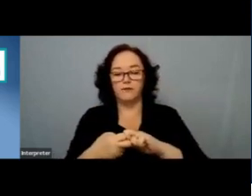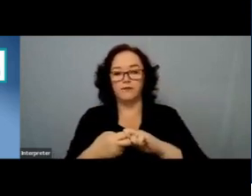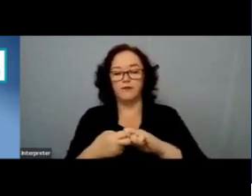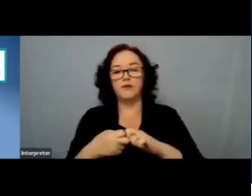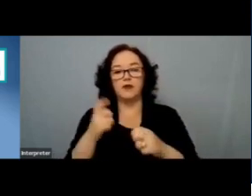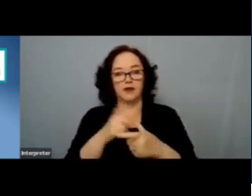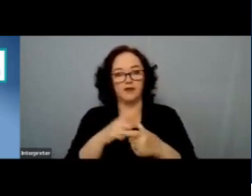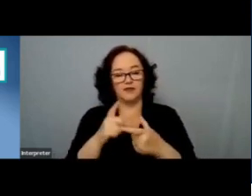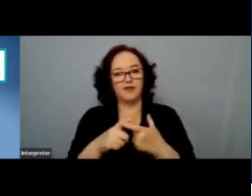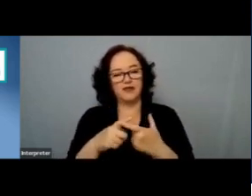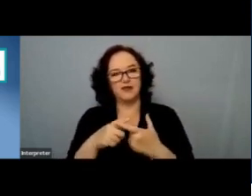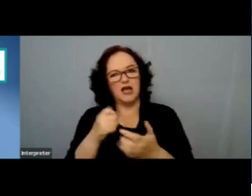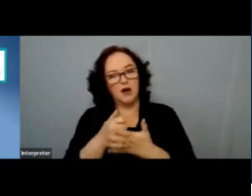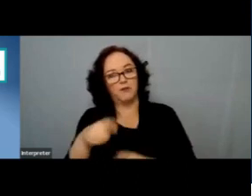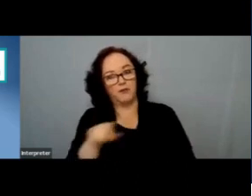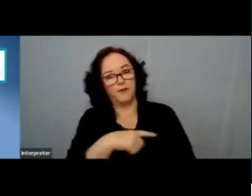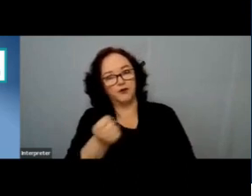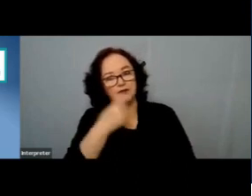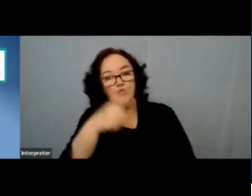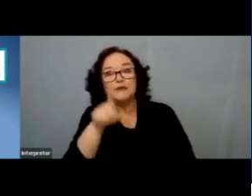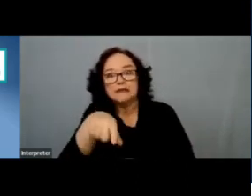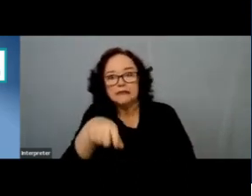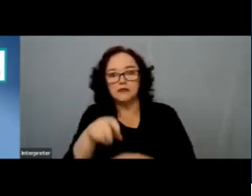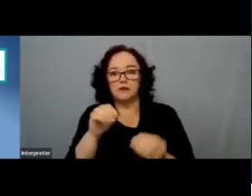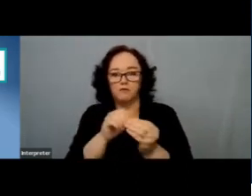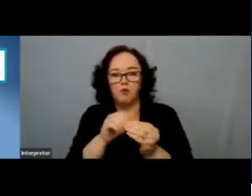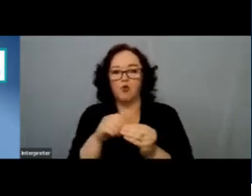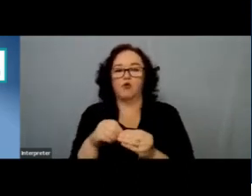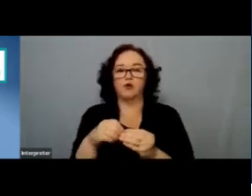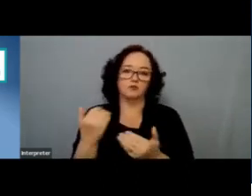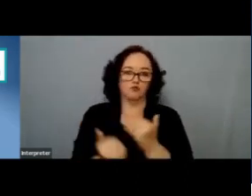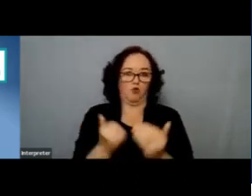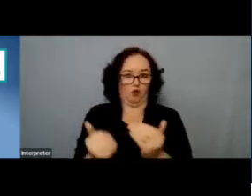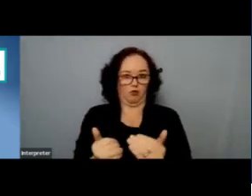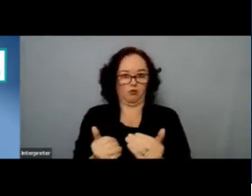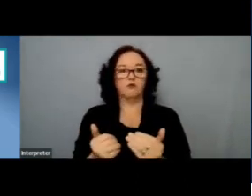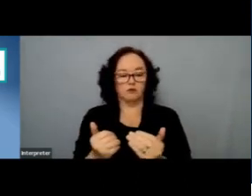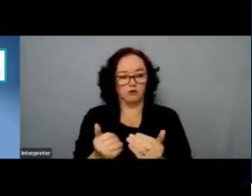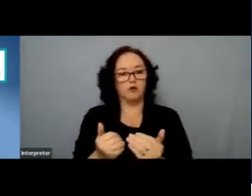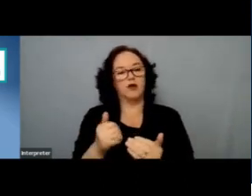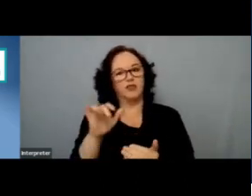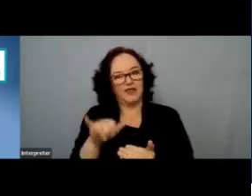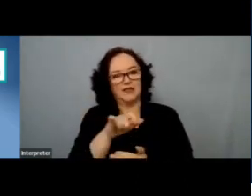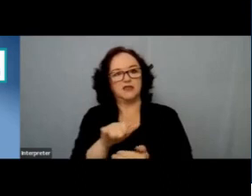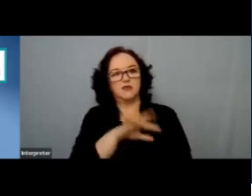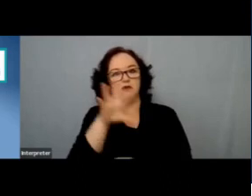needed. So you can start that way. But really, we want the entire protocol to be a part of things if possible, we found